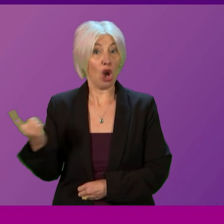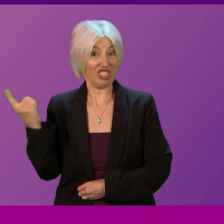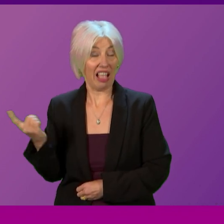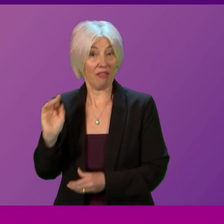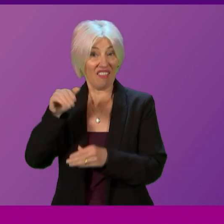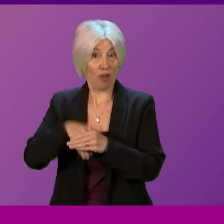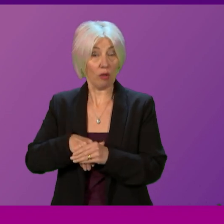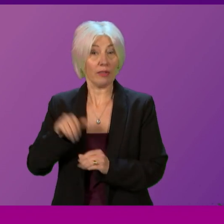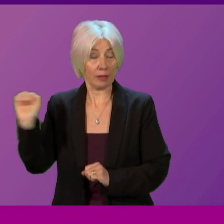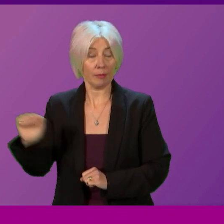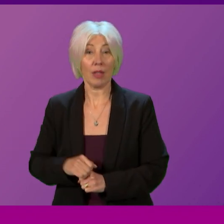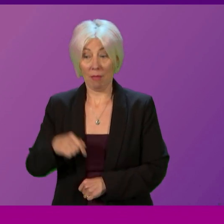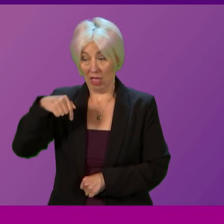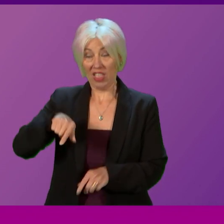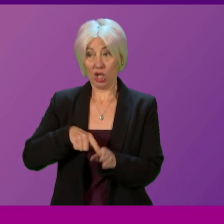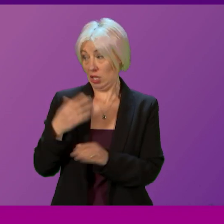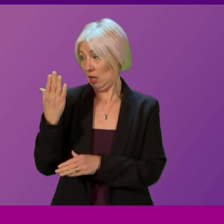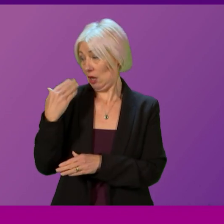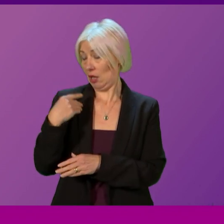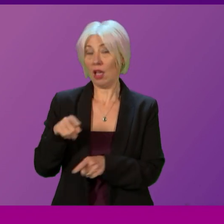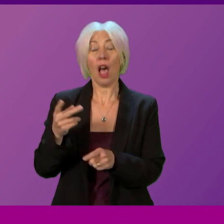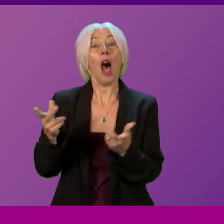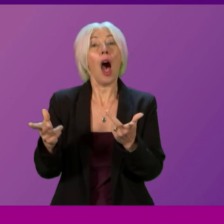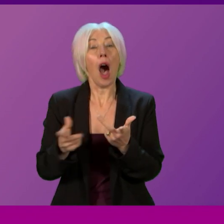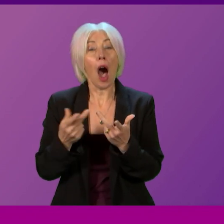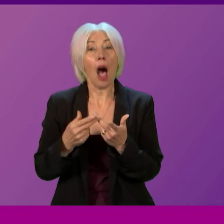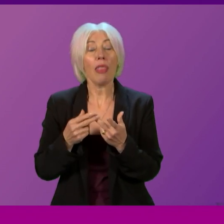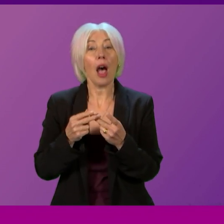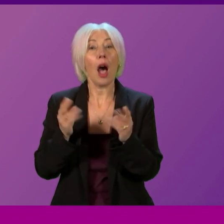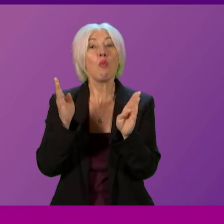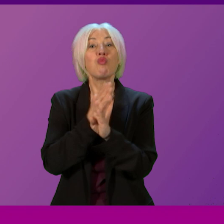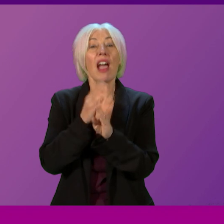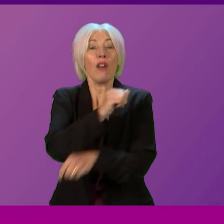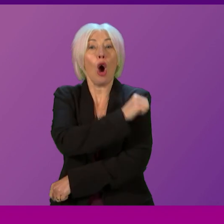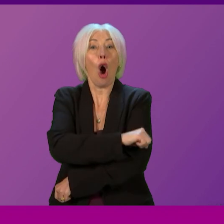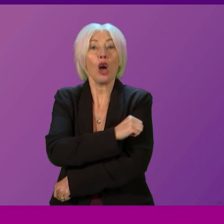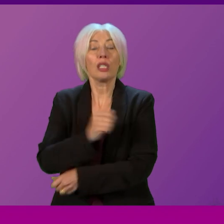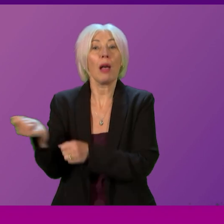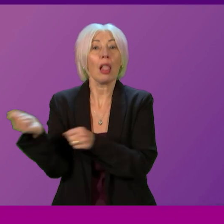Earlier this year, we brought another private sector hospital—Carrick Glen hospital in